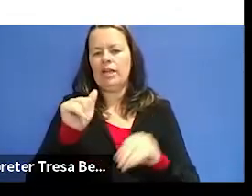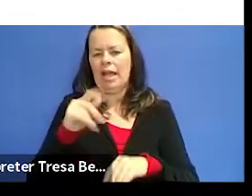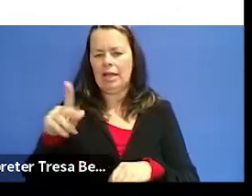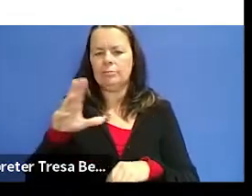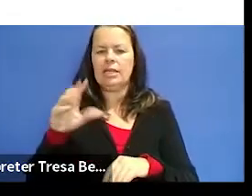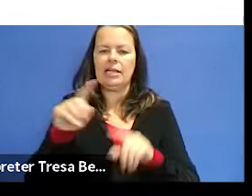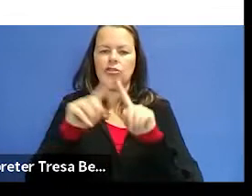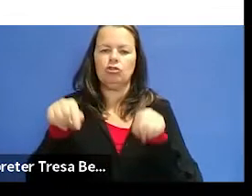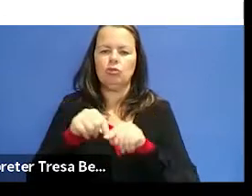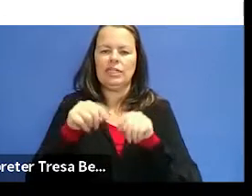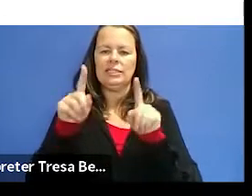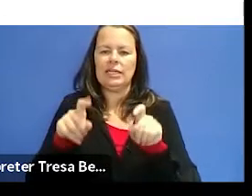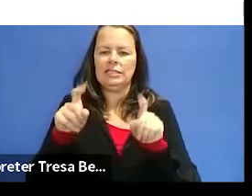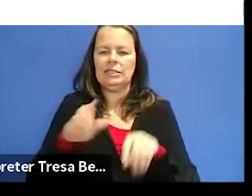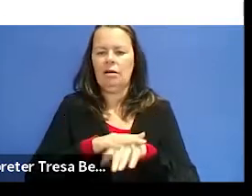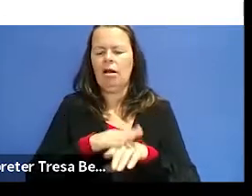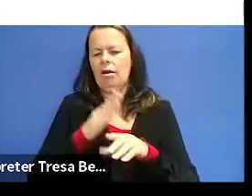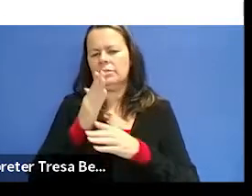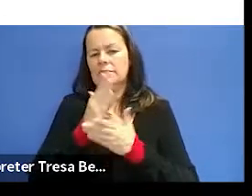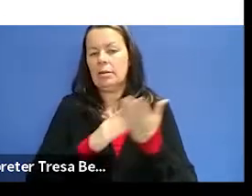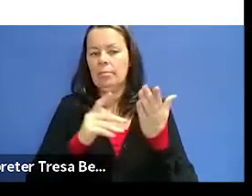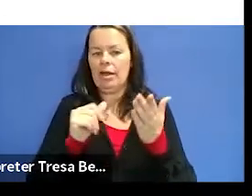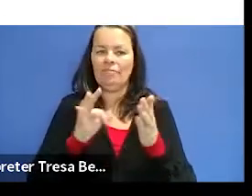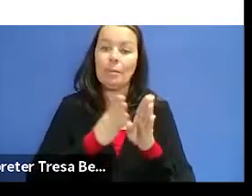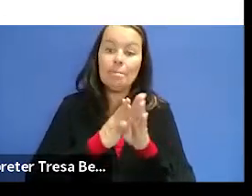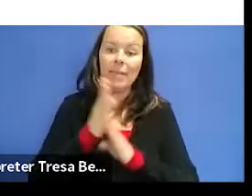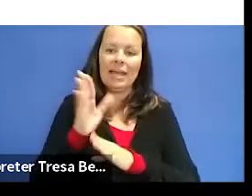of the main features of the mobile apps. Dusty Levenberg: Thank you.